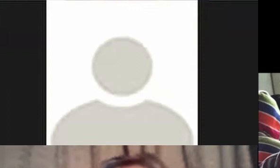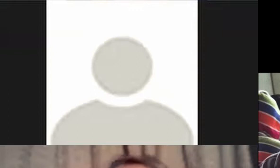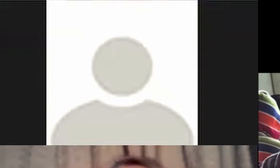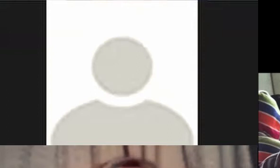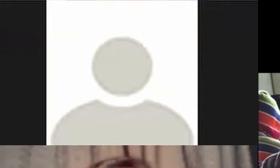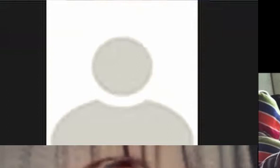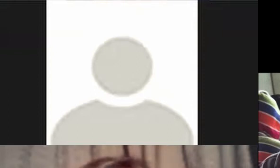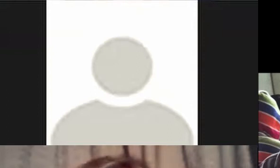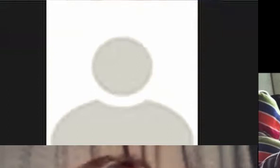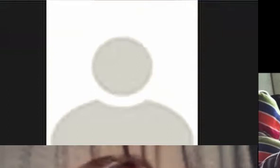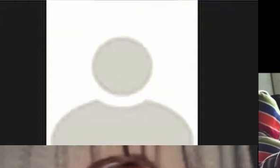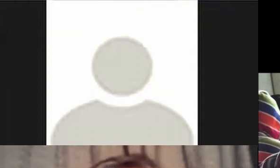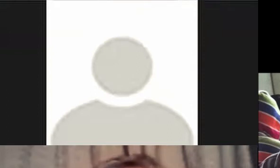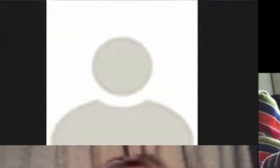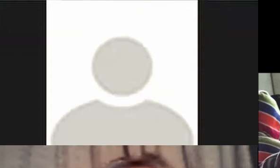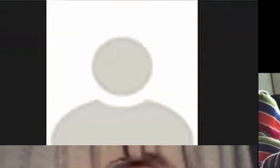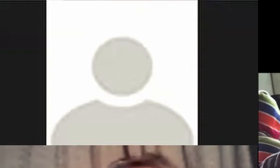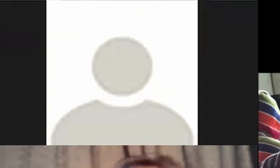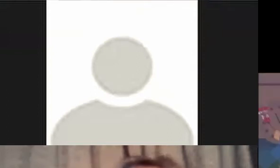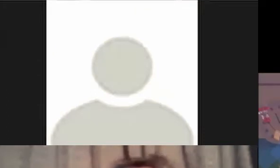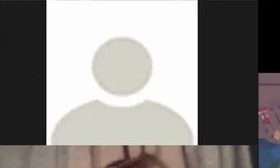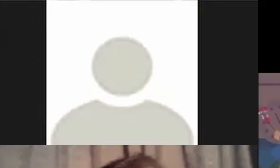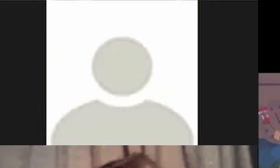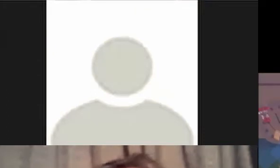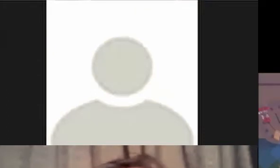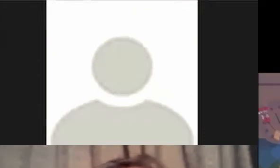and greet after the show. The other thing we've done, which you know, is the sign